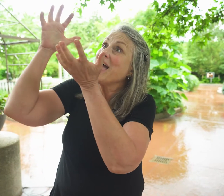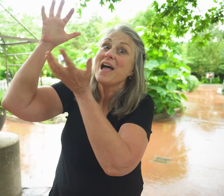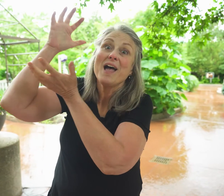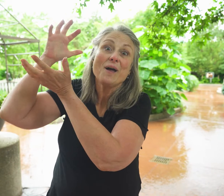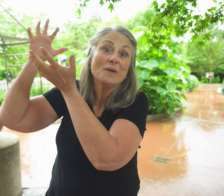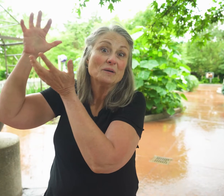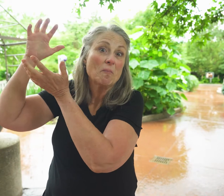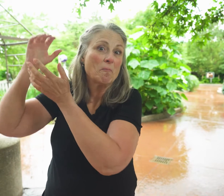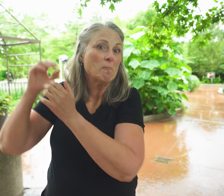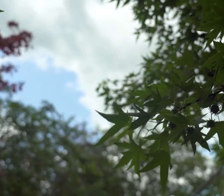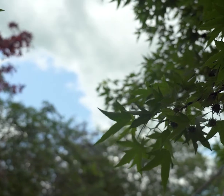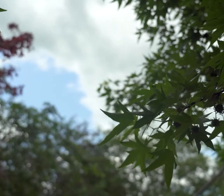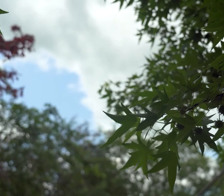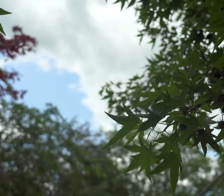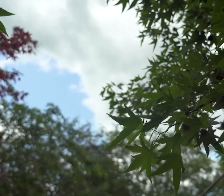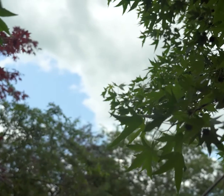I see clouds in the sky.